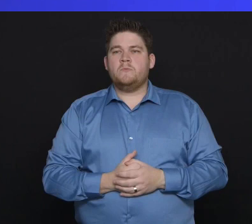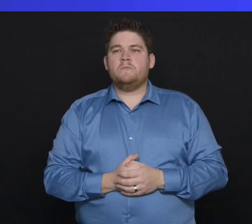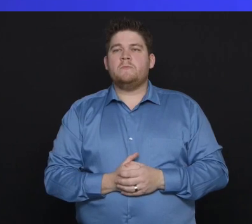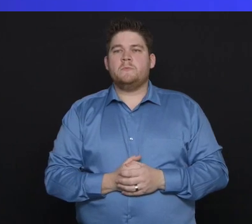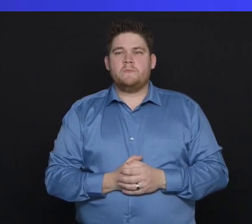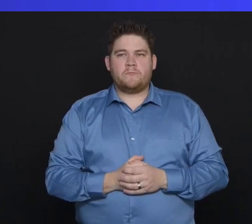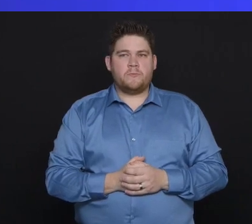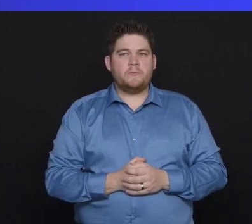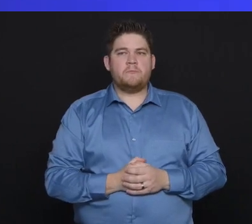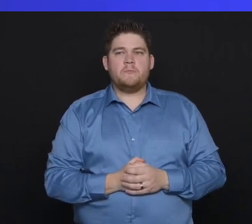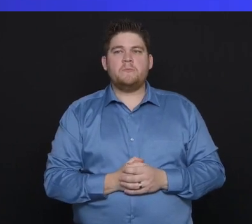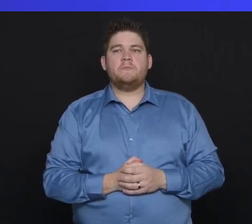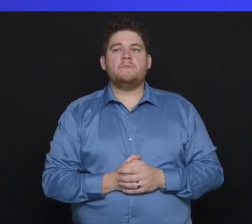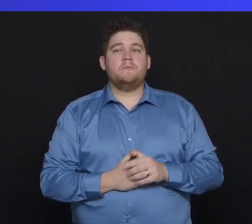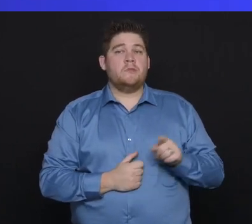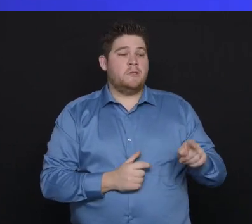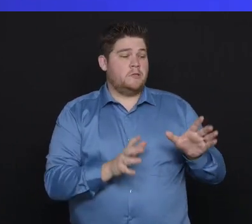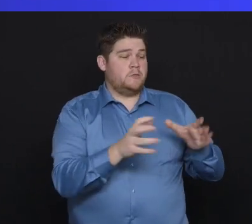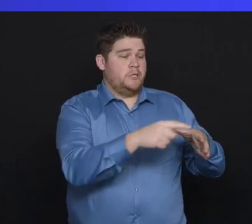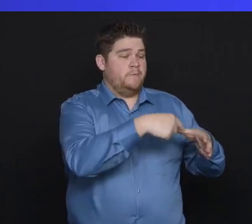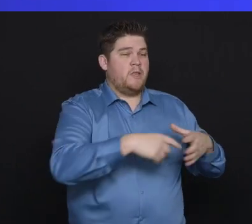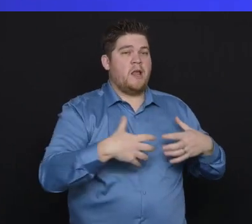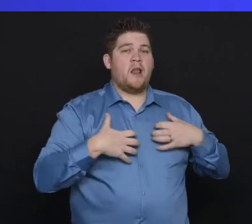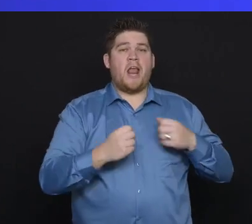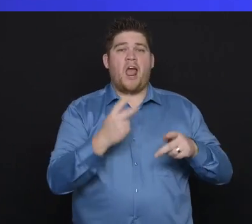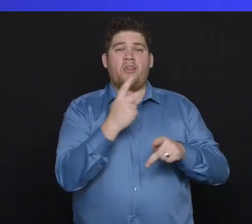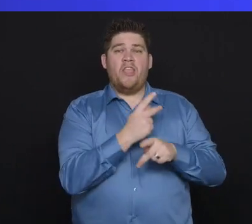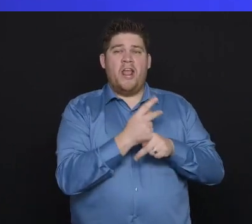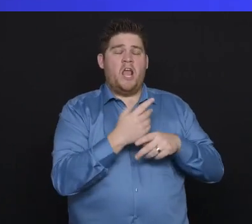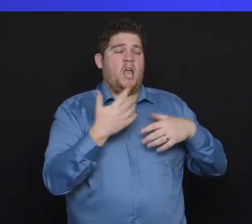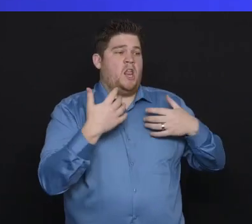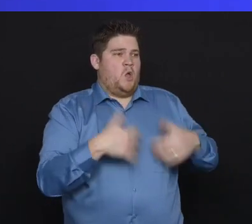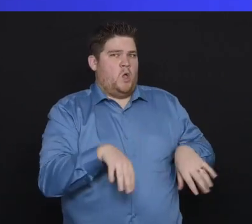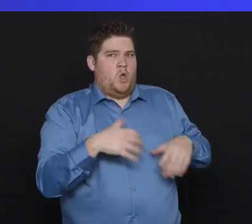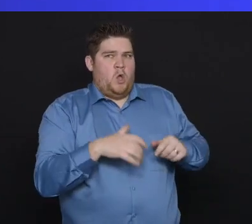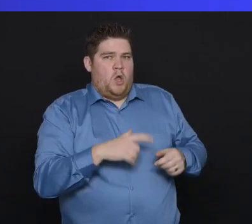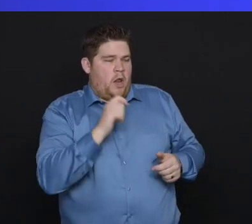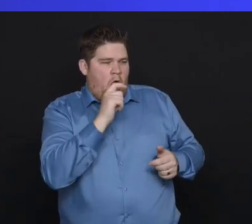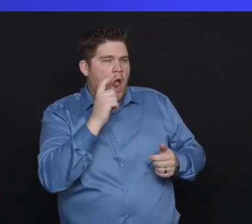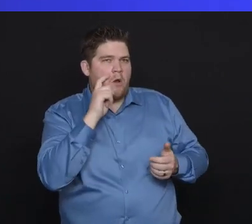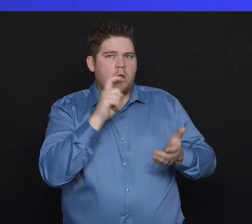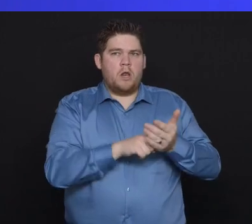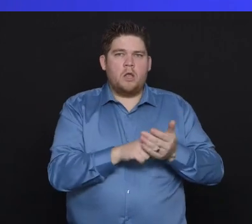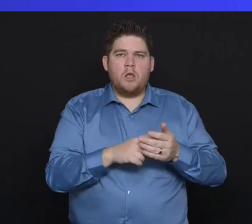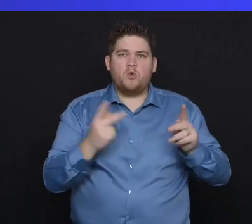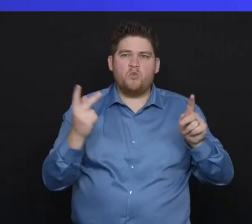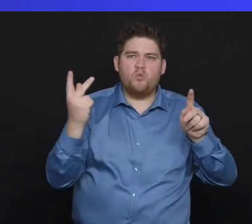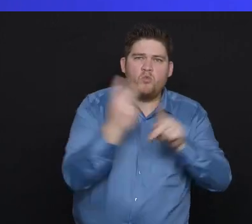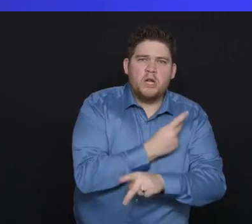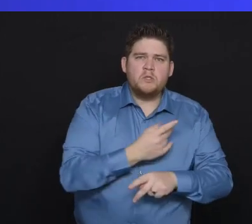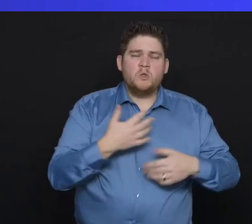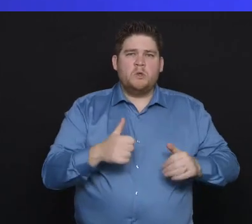we would expect them to do, with the highest ethics, with courage, brilliance, generosity, and I am very